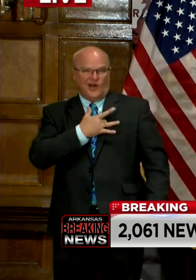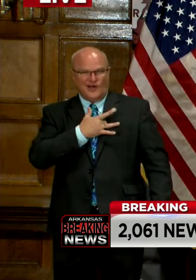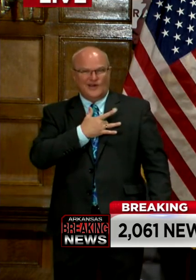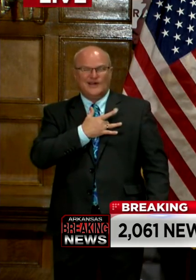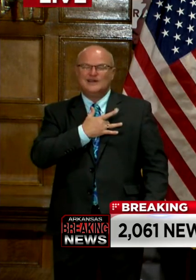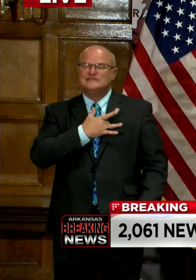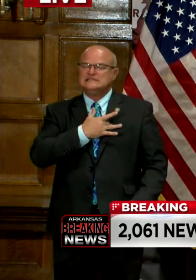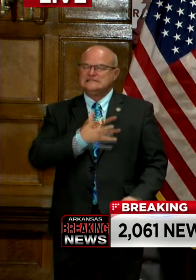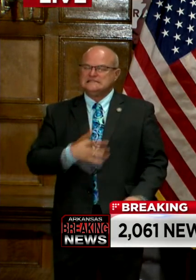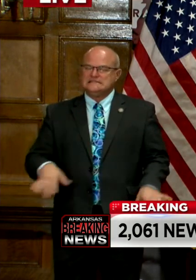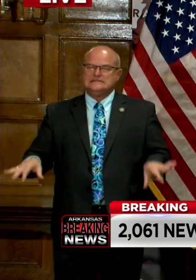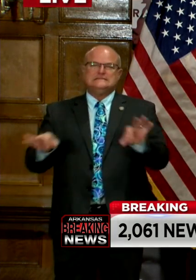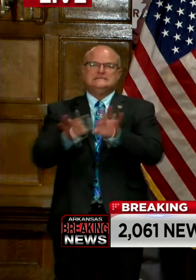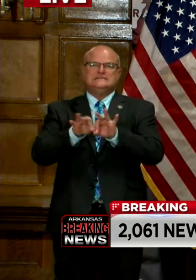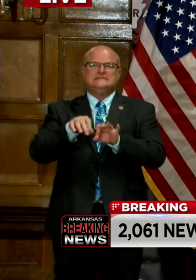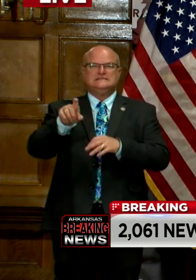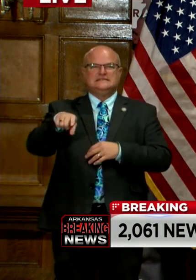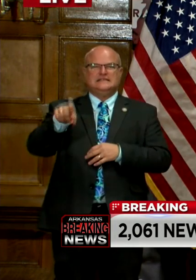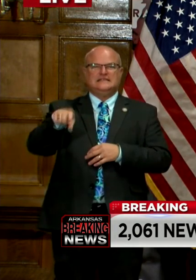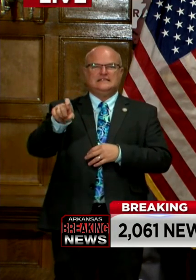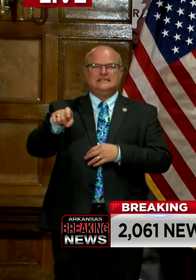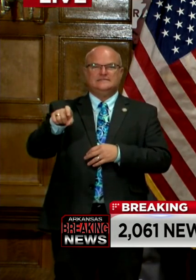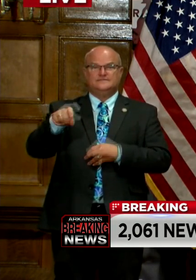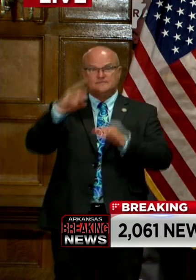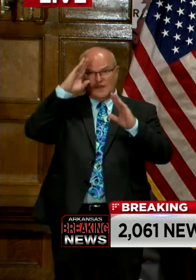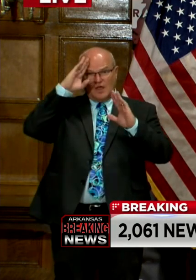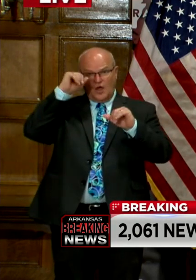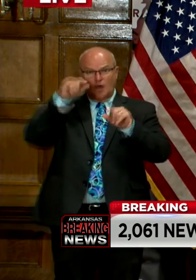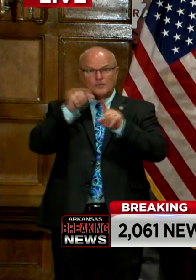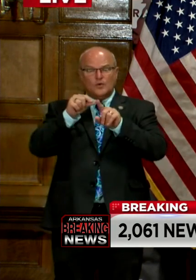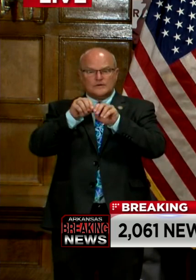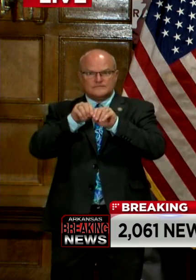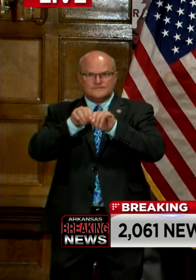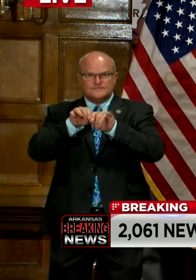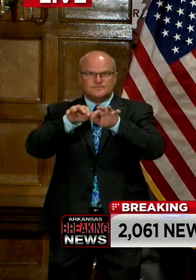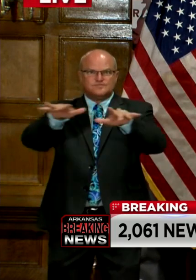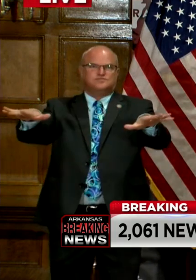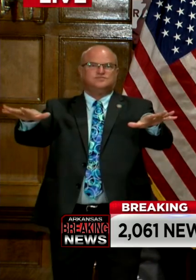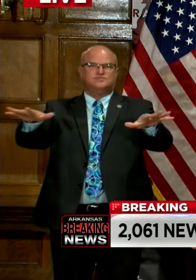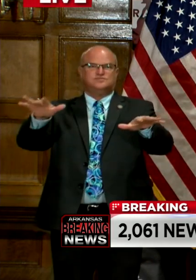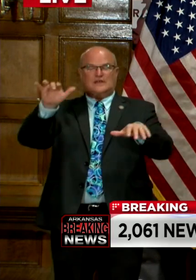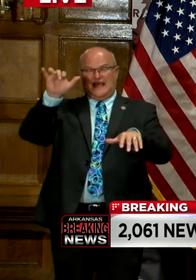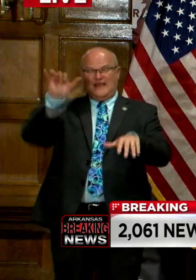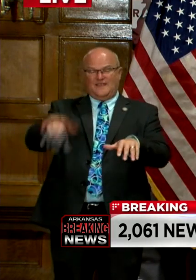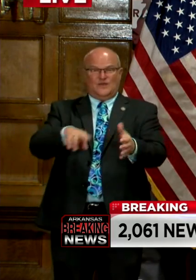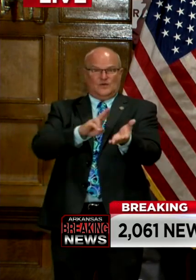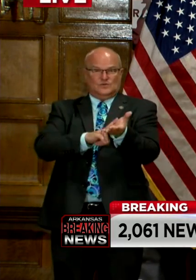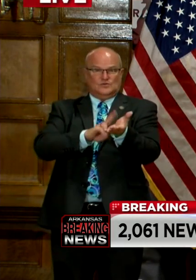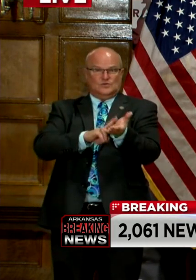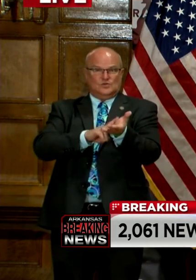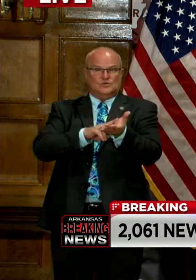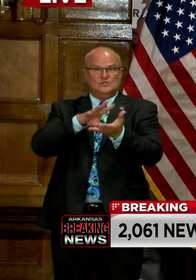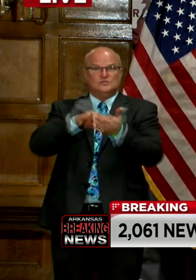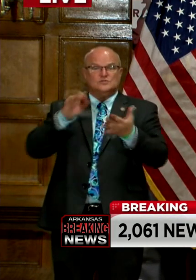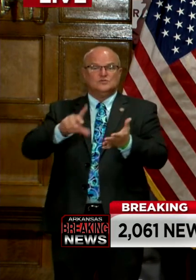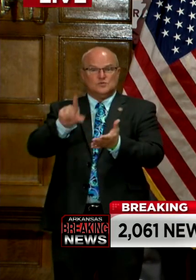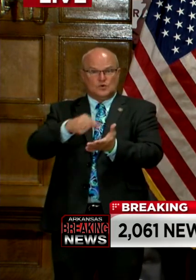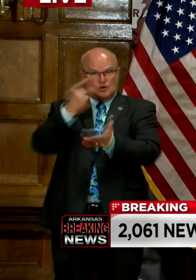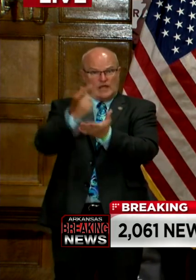FEE WHICH CANNOT BE WAIVED BUT WE'LL GET THE NURSES INTO THE PROFESSION AT A TIME WHEN THEIR TALENT AND HEART IS CRITICALLY